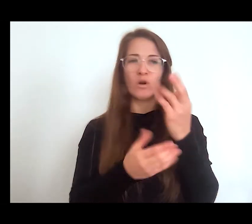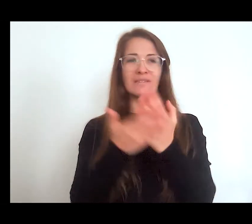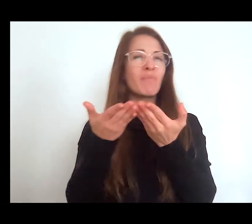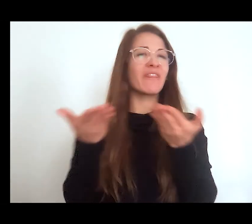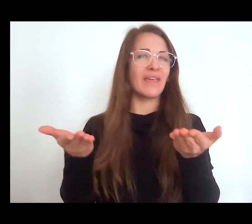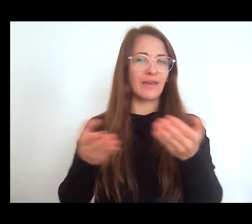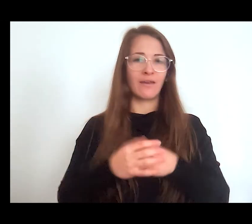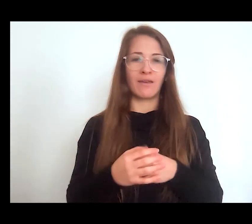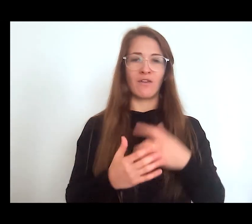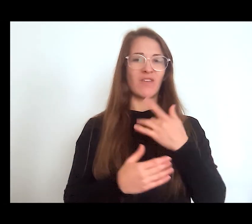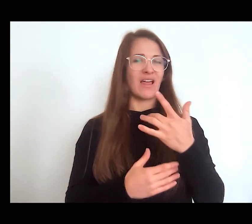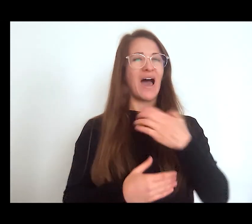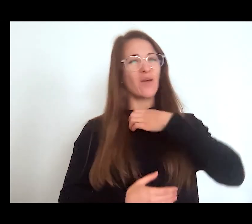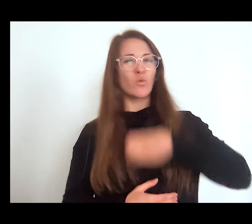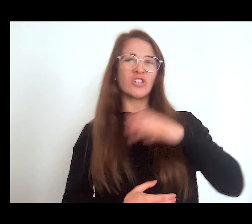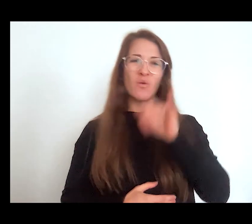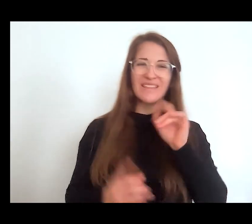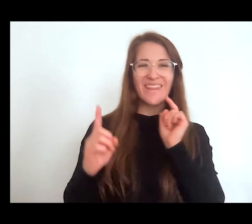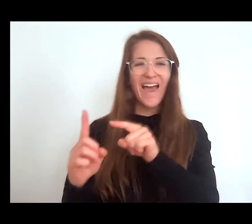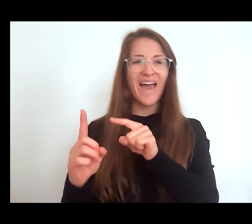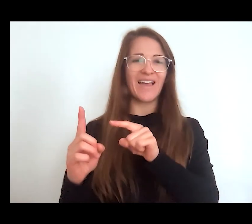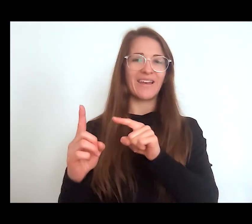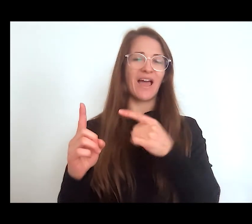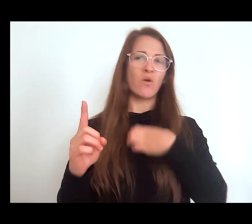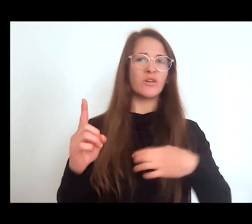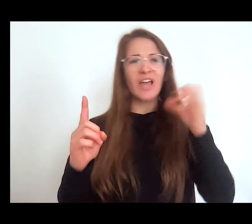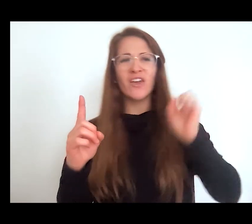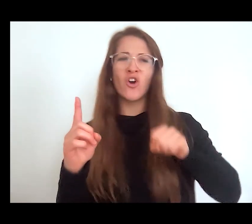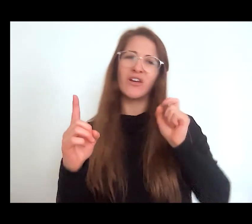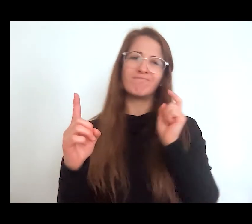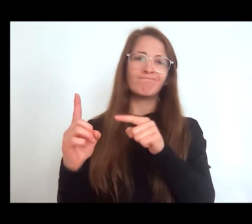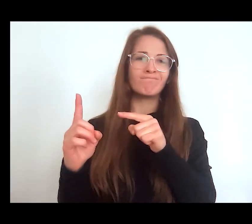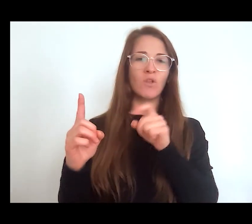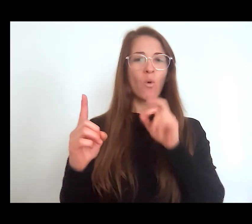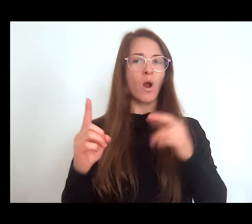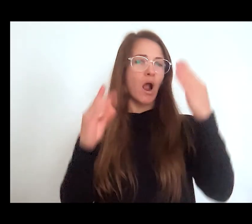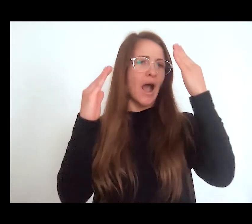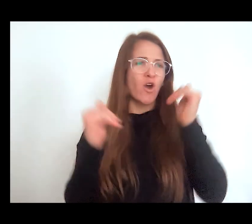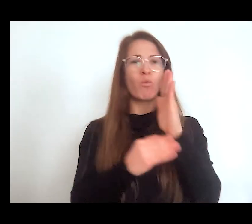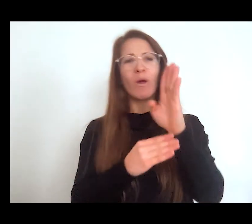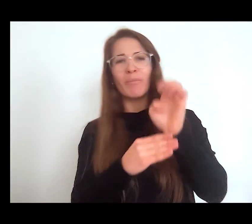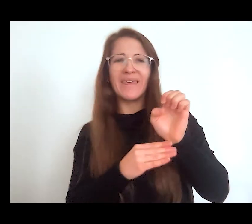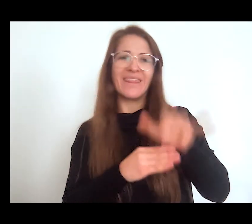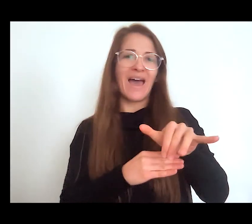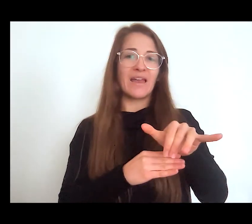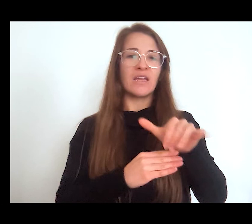SOMEONE, OR SOMETHING THAT YOU FEEL I WISH I WAS THAT WAY OR